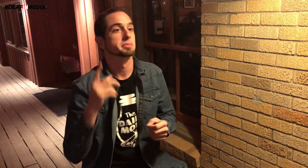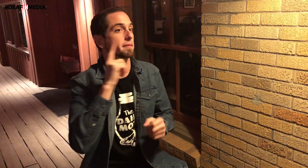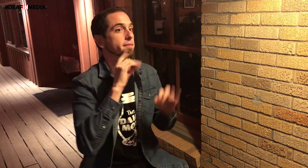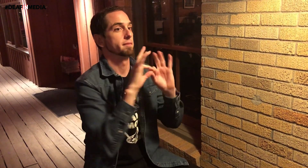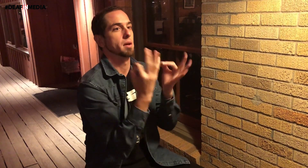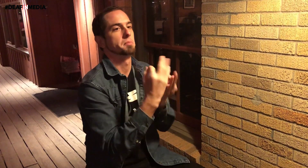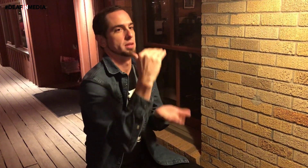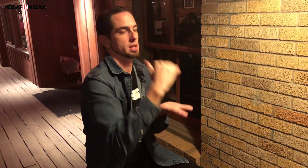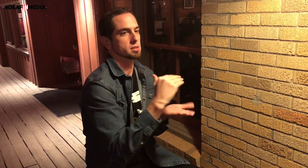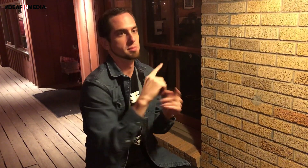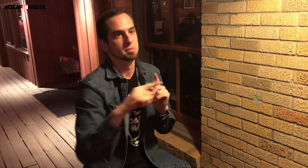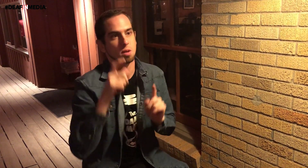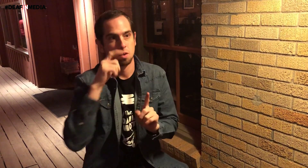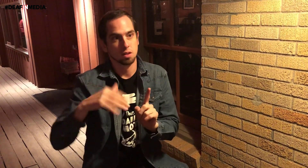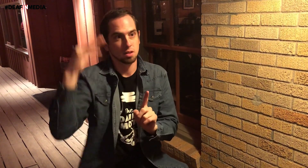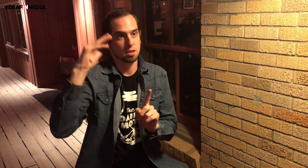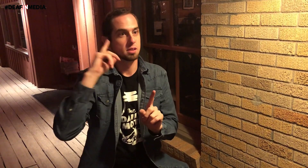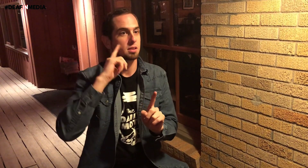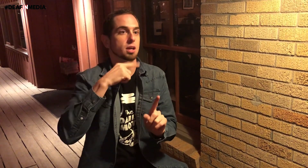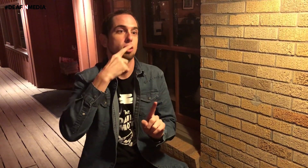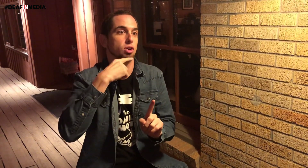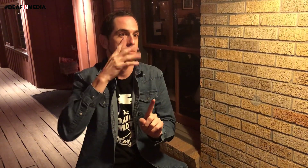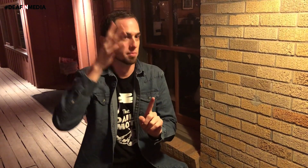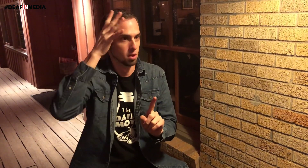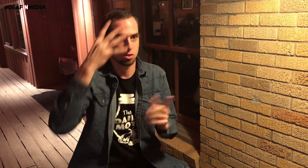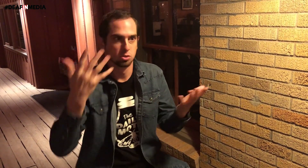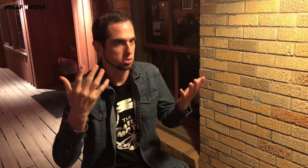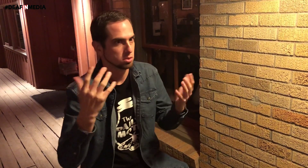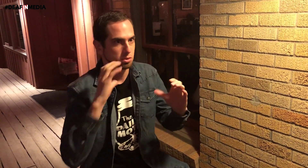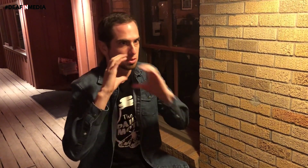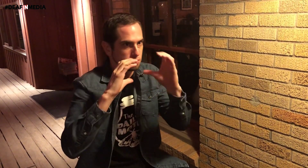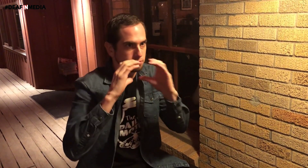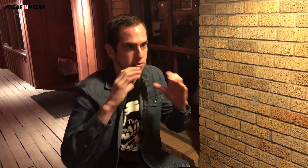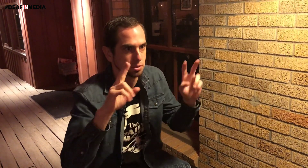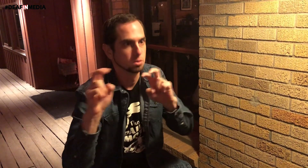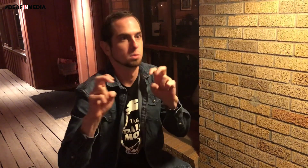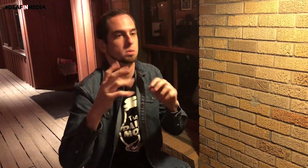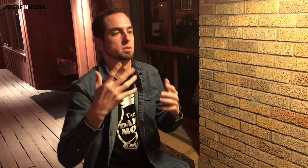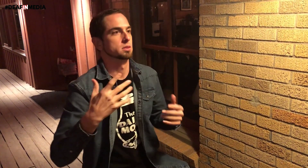less so if the parents are Deaf than when parents are hearing, when there may be more communication issues.